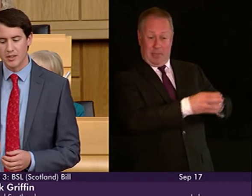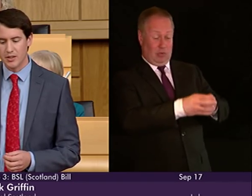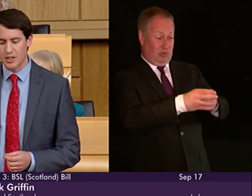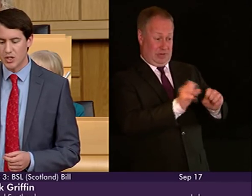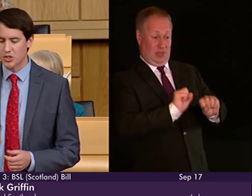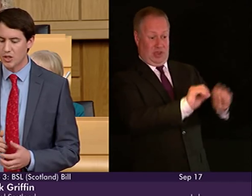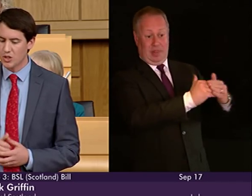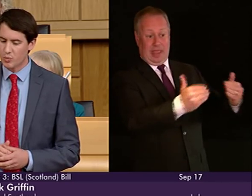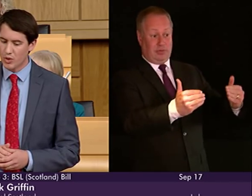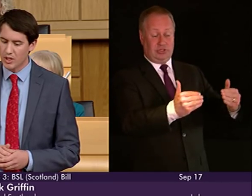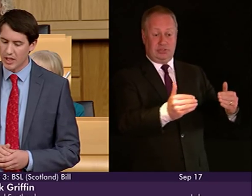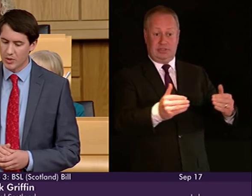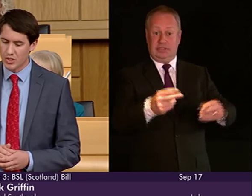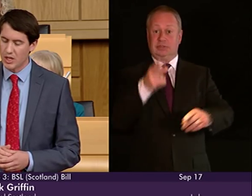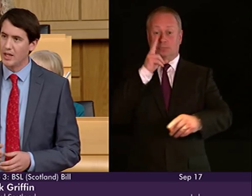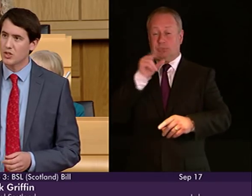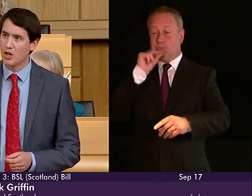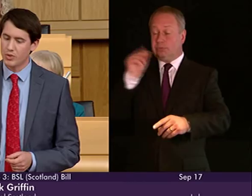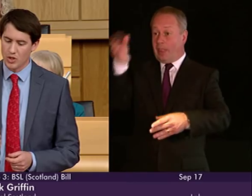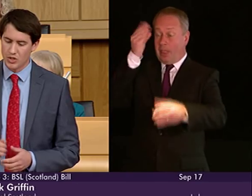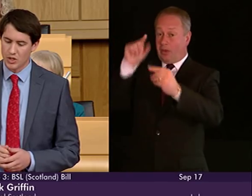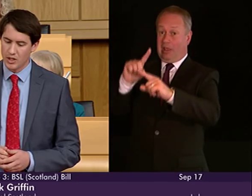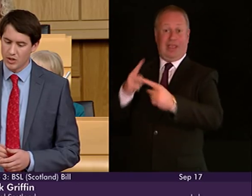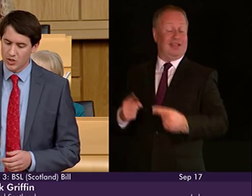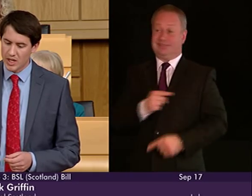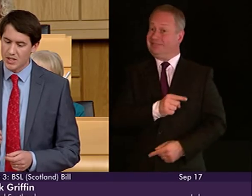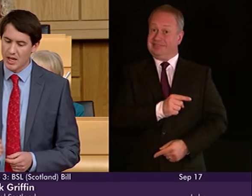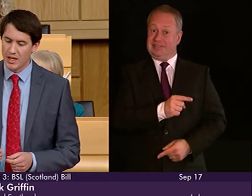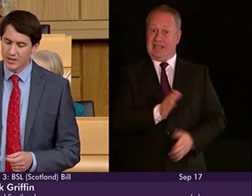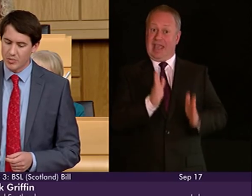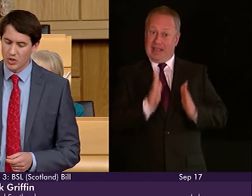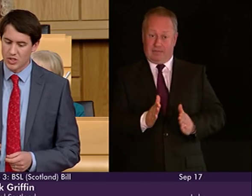to learn the indigenous spoken language. It is up to us to address that and adapt our